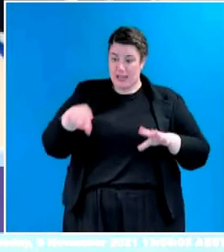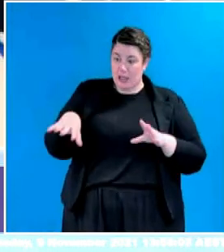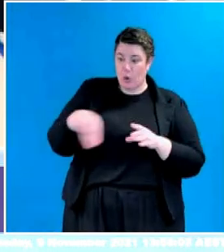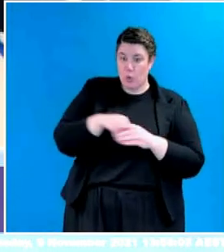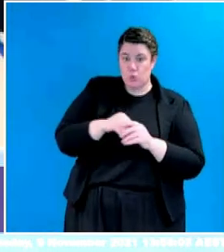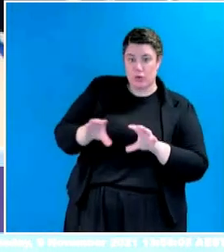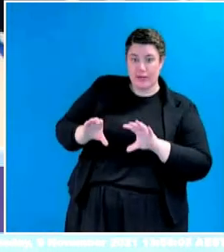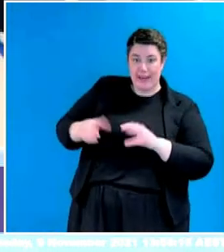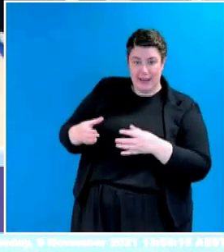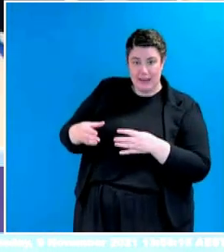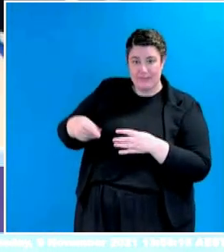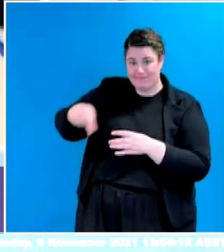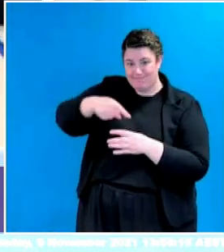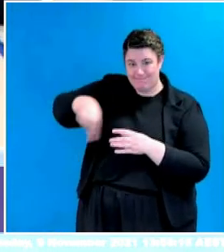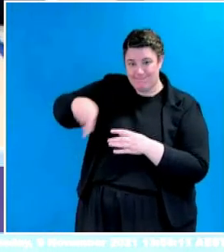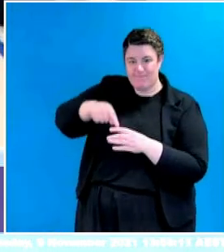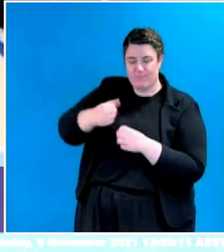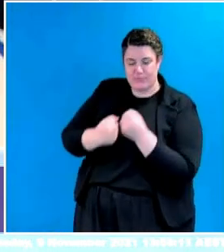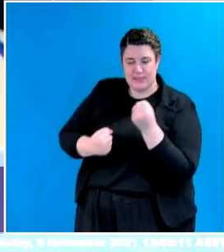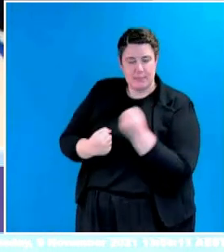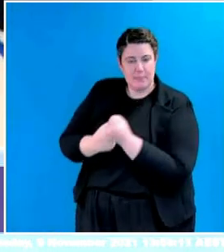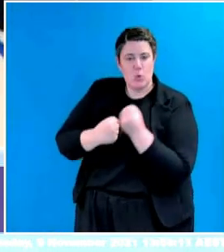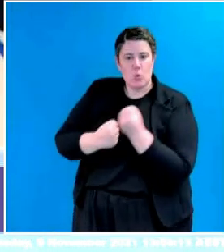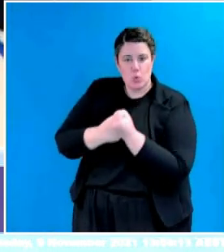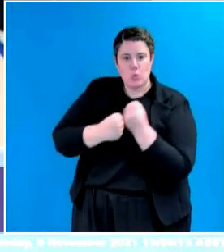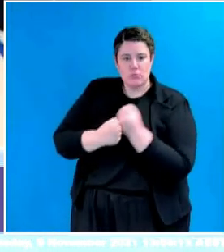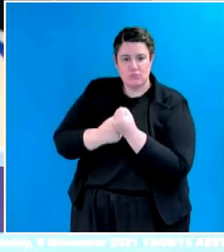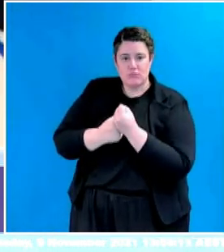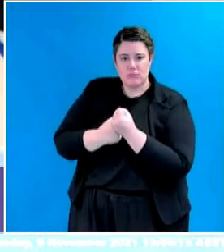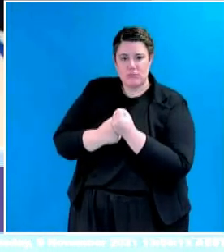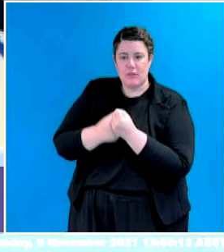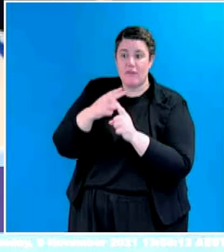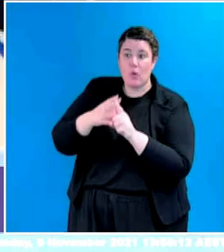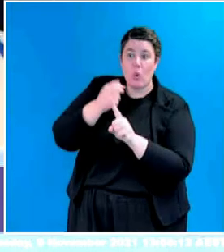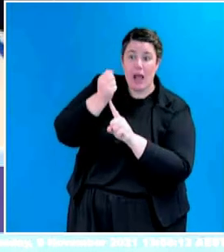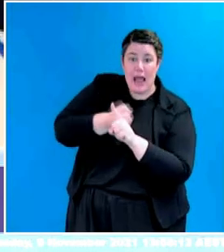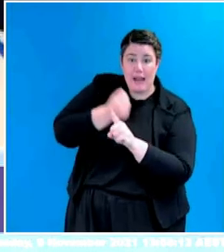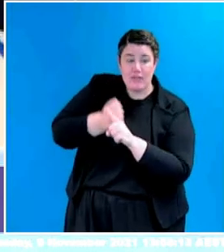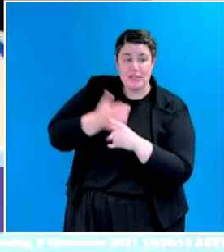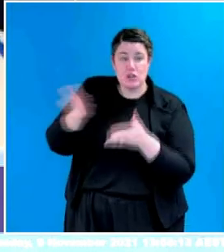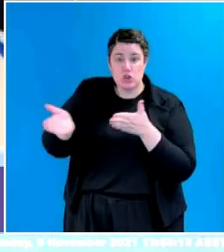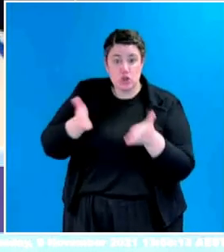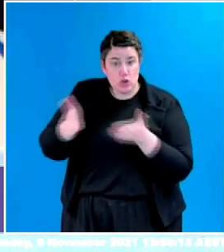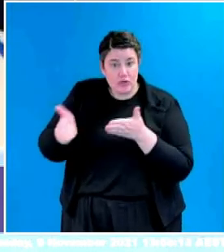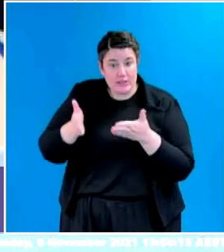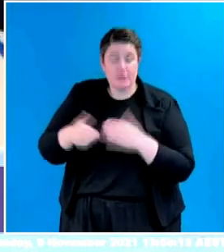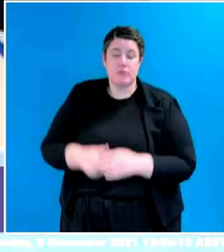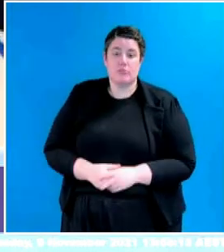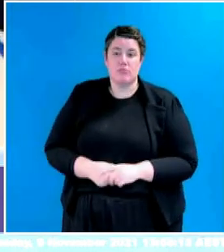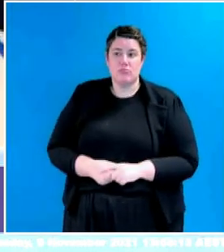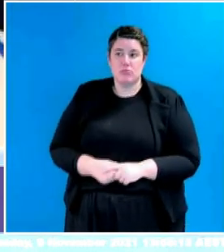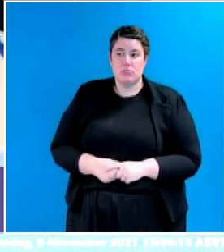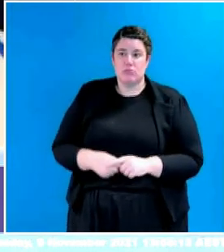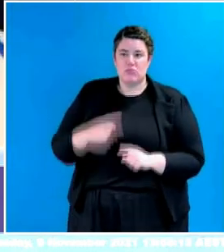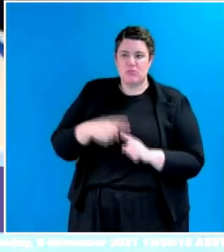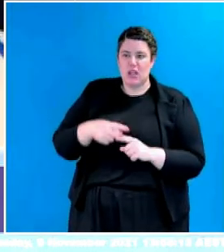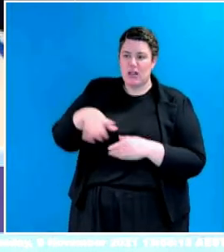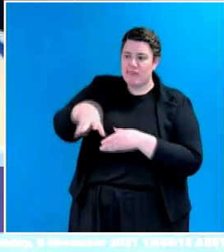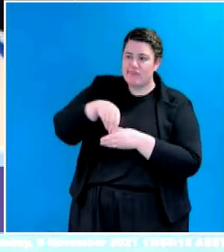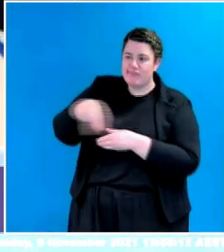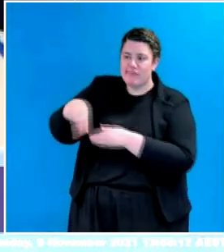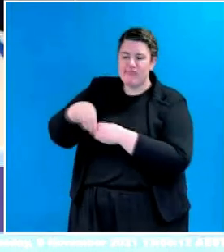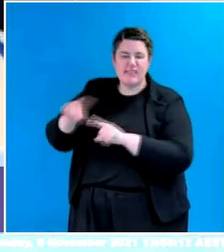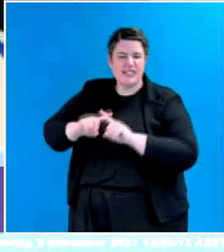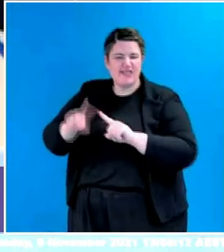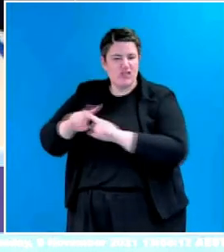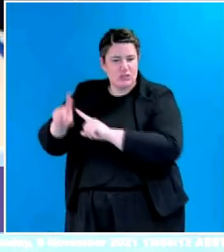provides support for advocacy services and other inclusion measures, but also